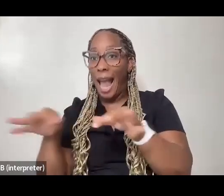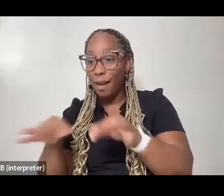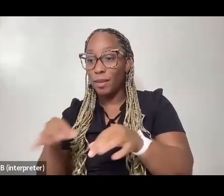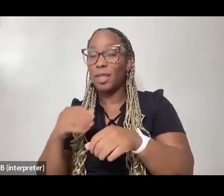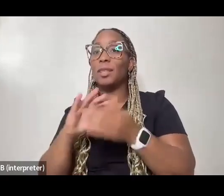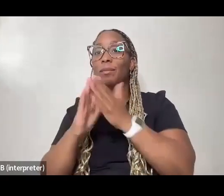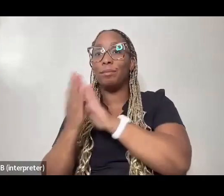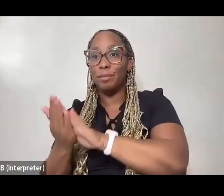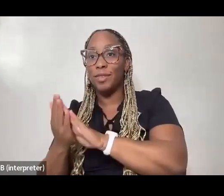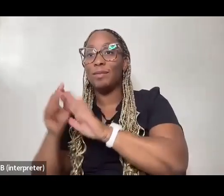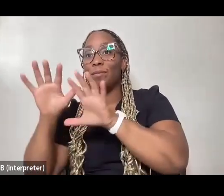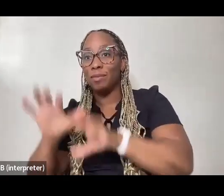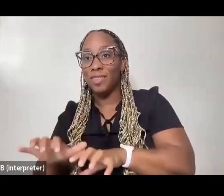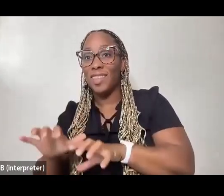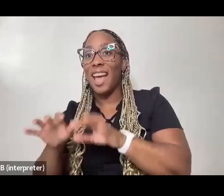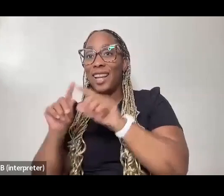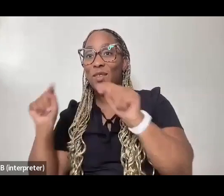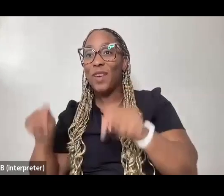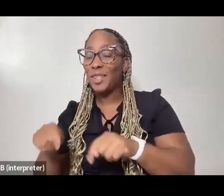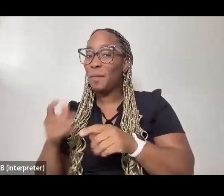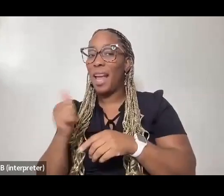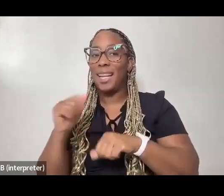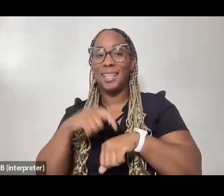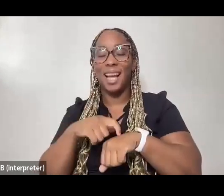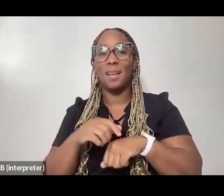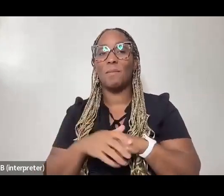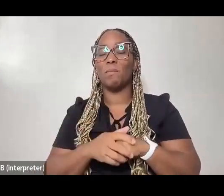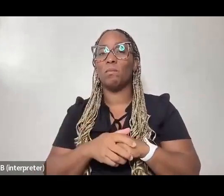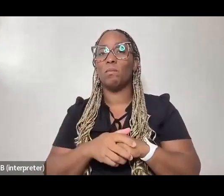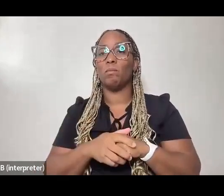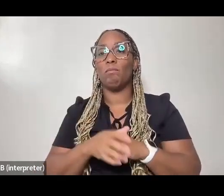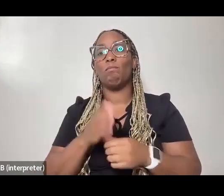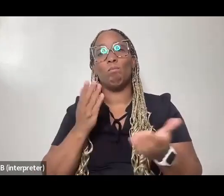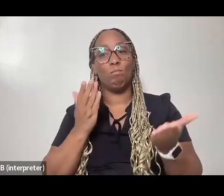in your event at any given time. So they probably, well, they